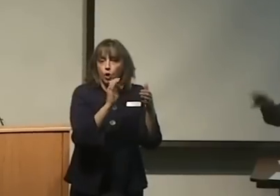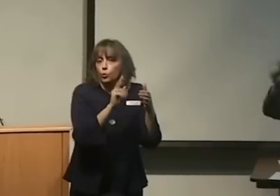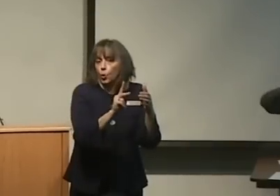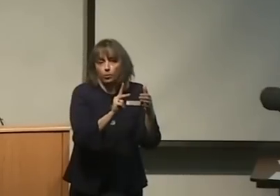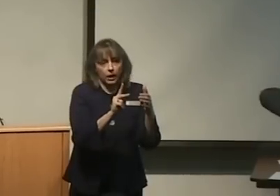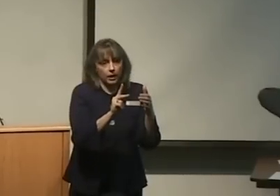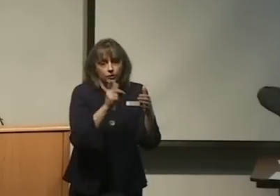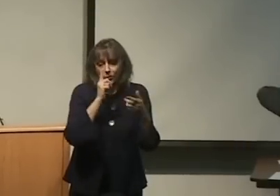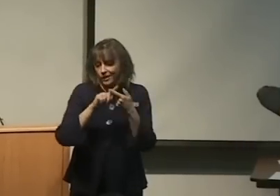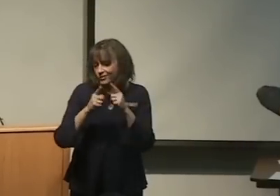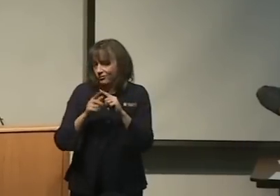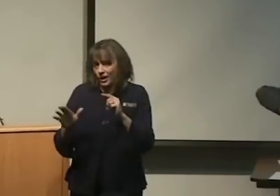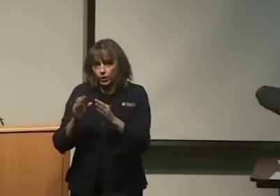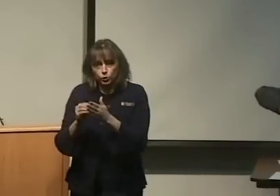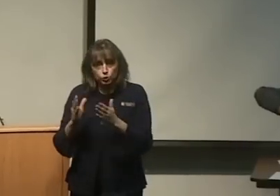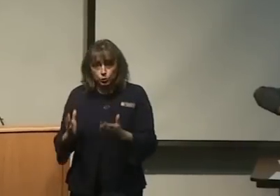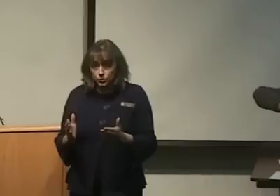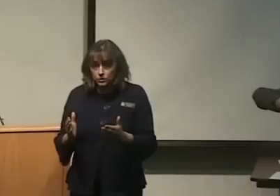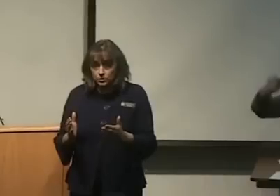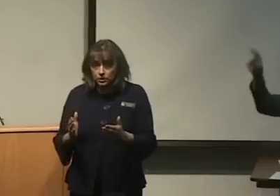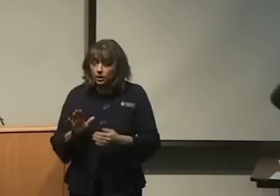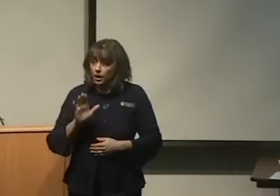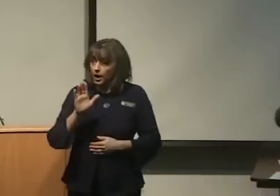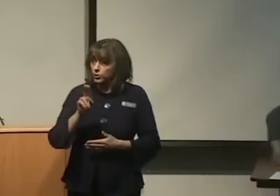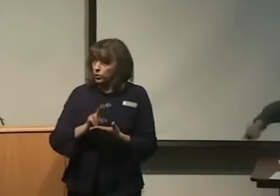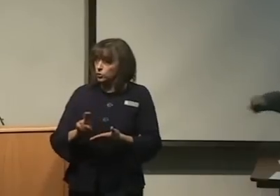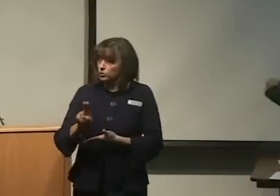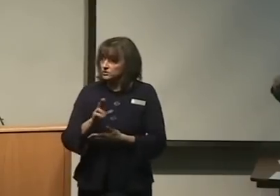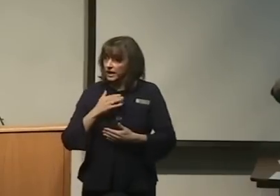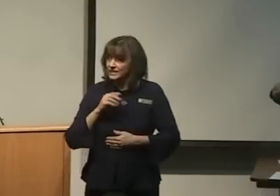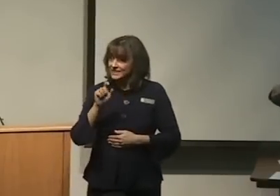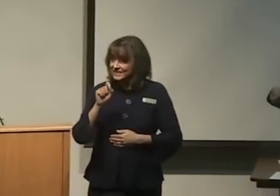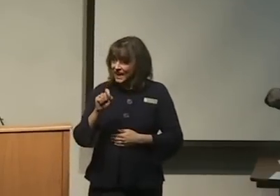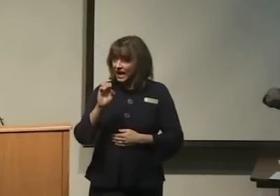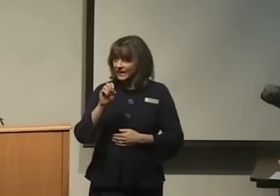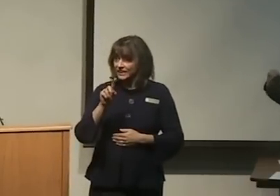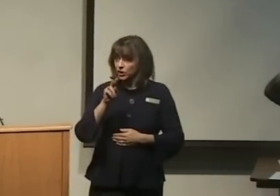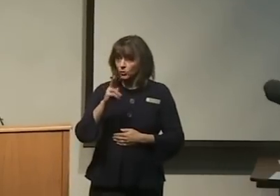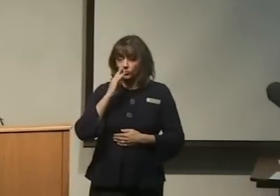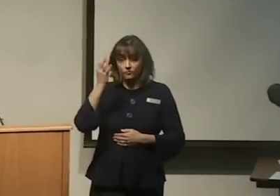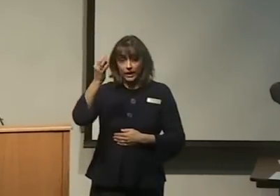where only students from your institution can join the Facebook group.